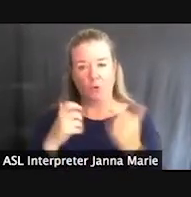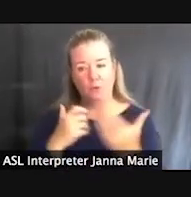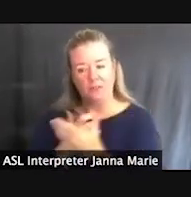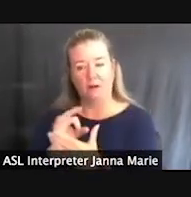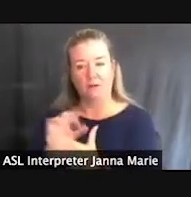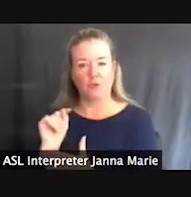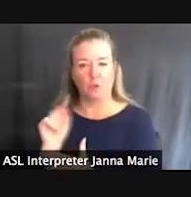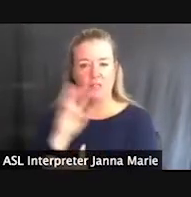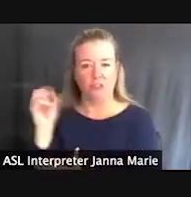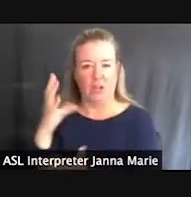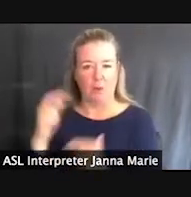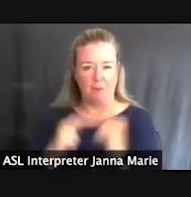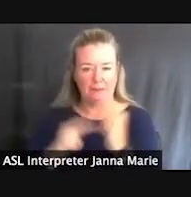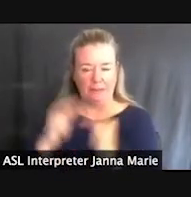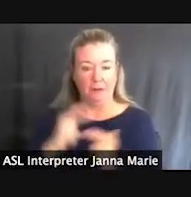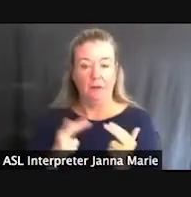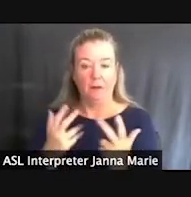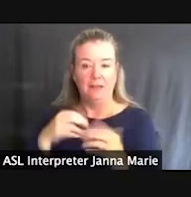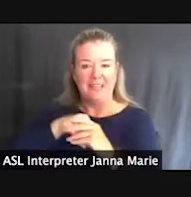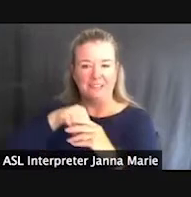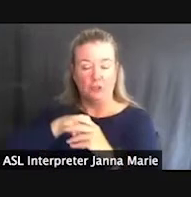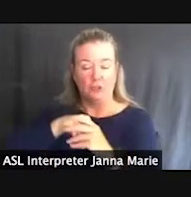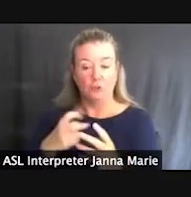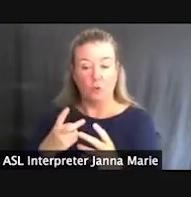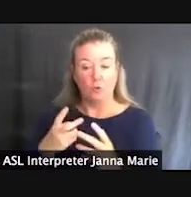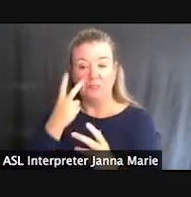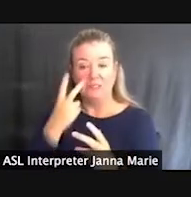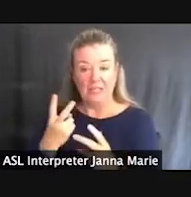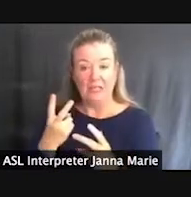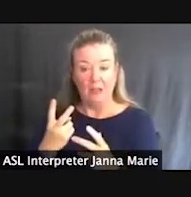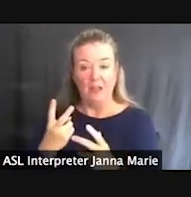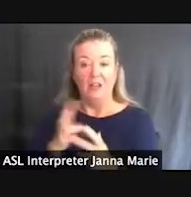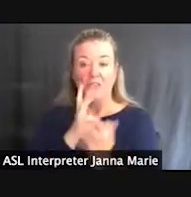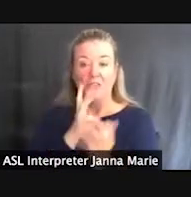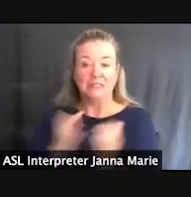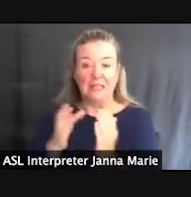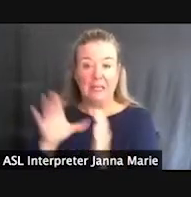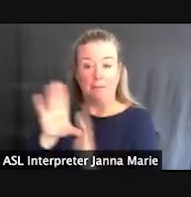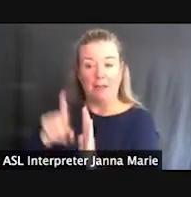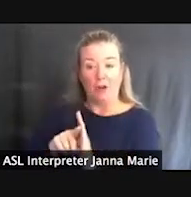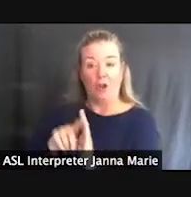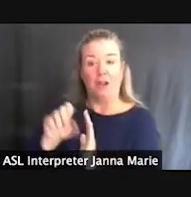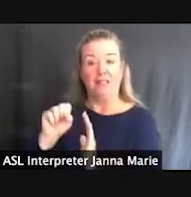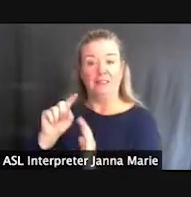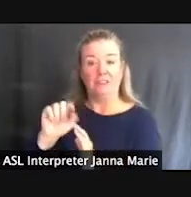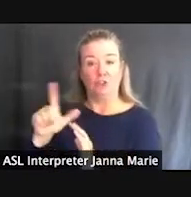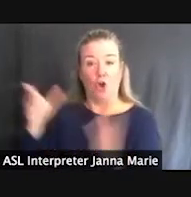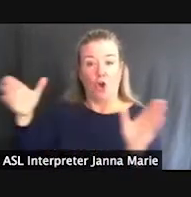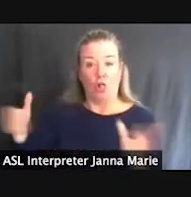So, you're in the foreground, you have the sink area in the background. You have the stalls with the accessible stall there, and on the other picture is more of